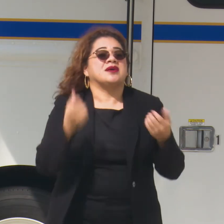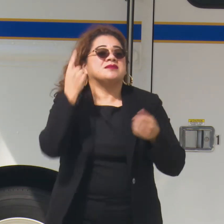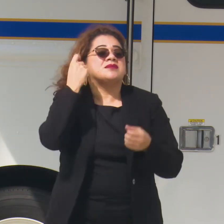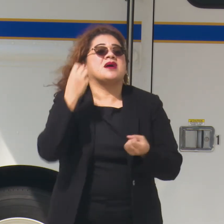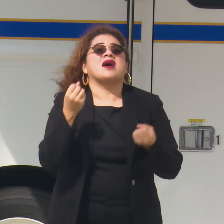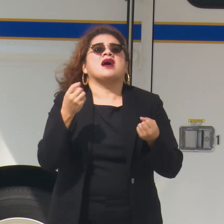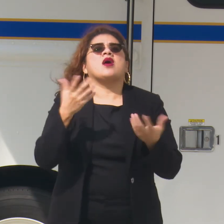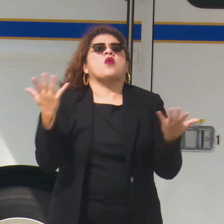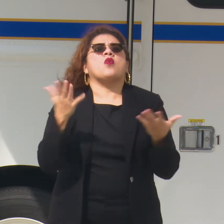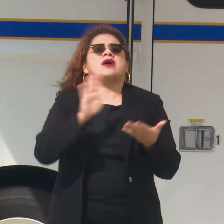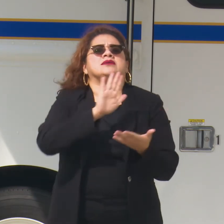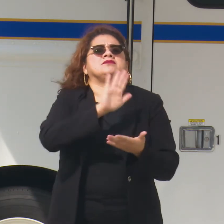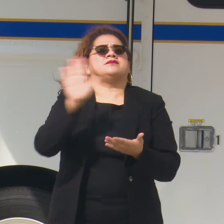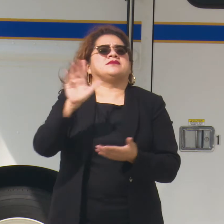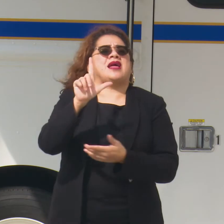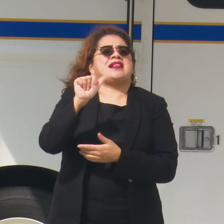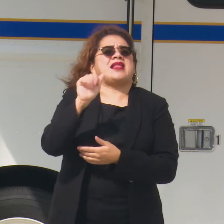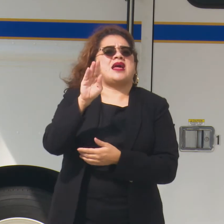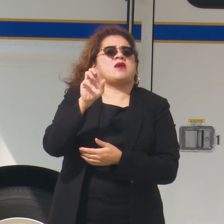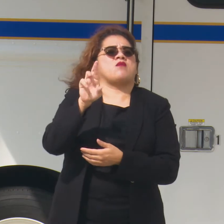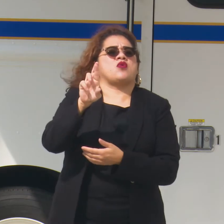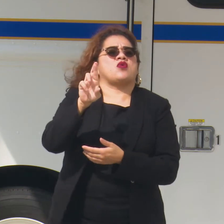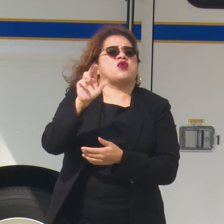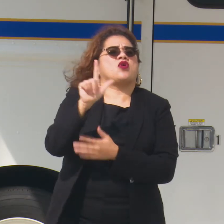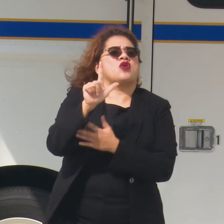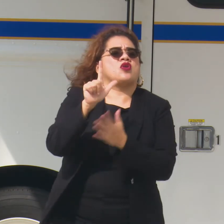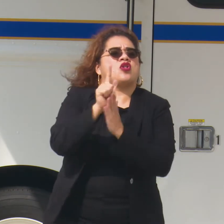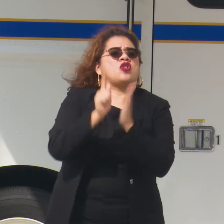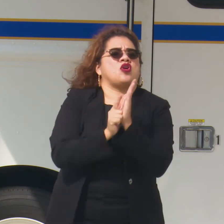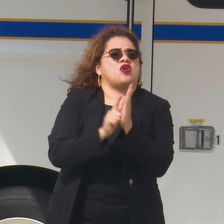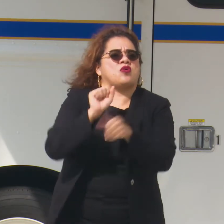what the labor laws are, and so what we're hoping we're doing today